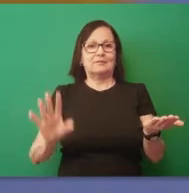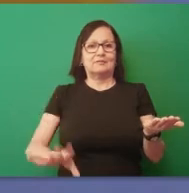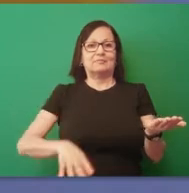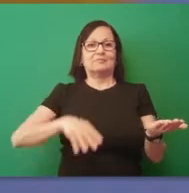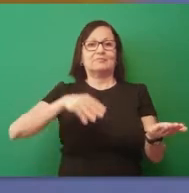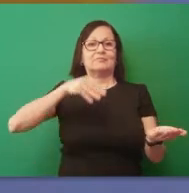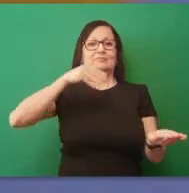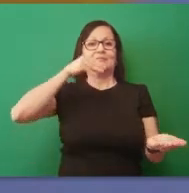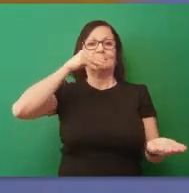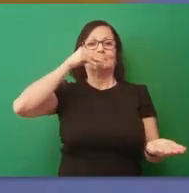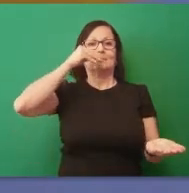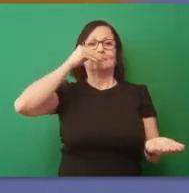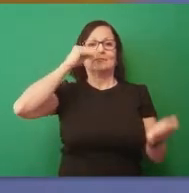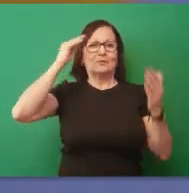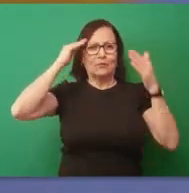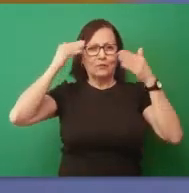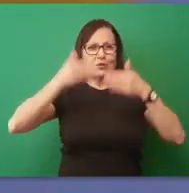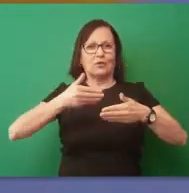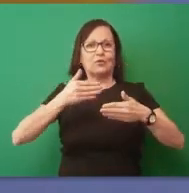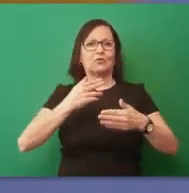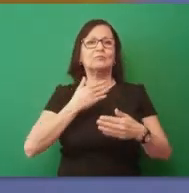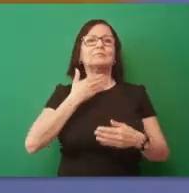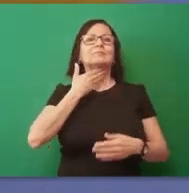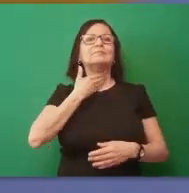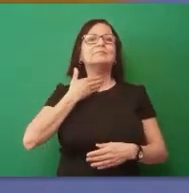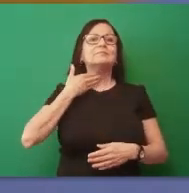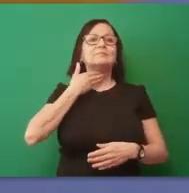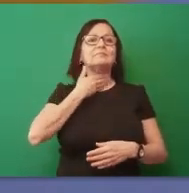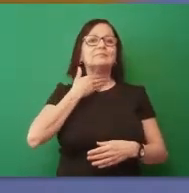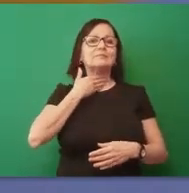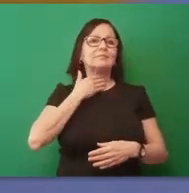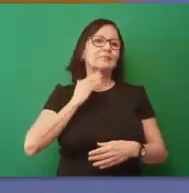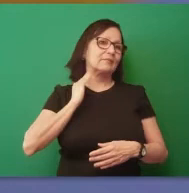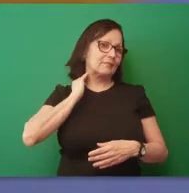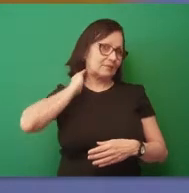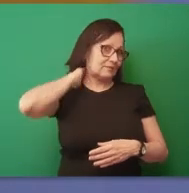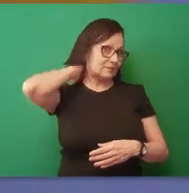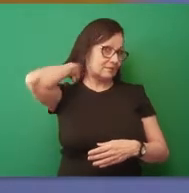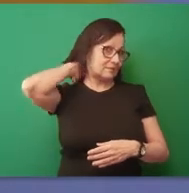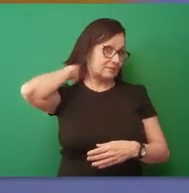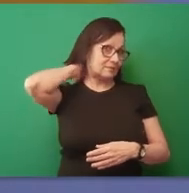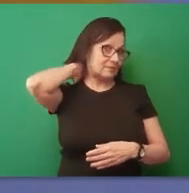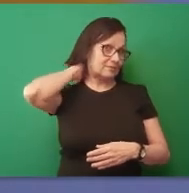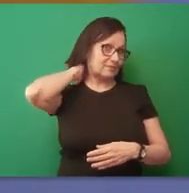On your next inhale, bringing our attention to the neck,